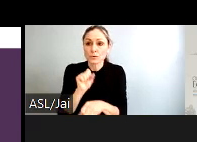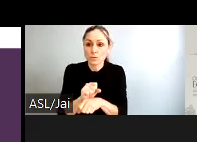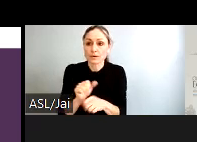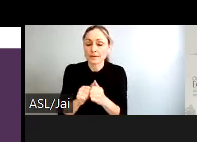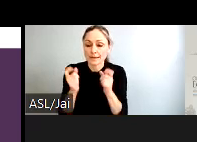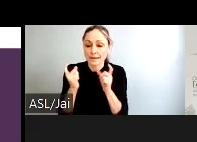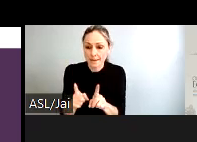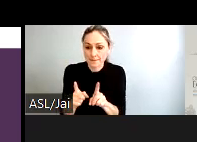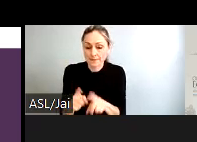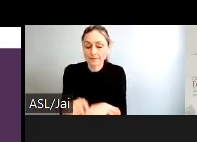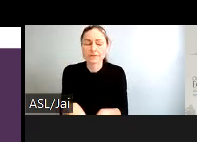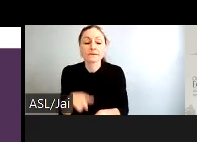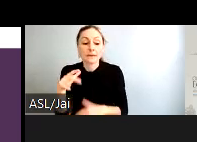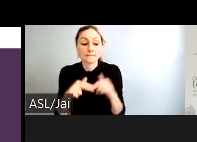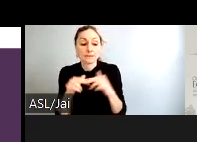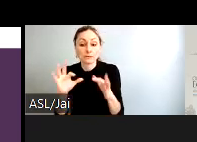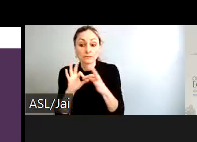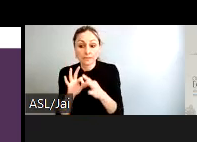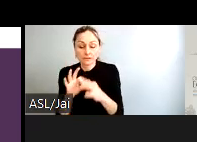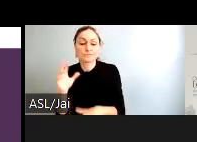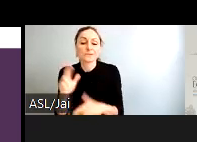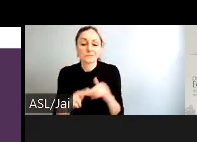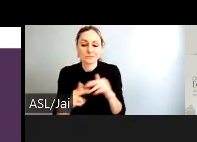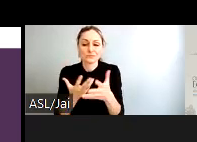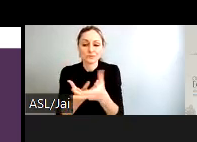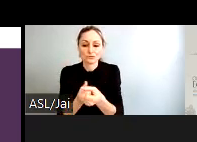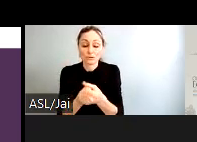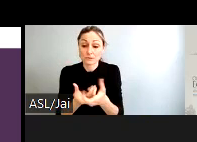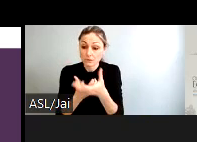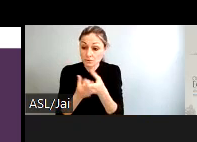Building relationships builds trust. Trust allows for work to happen outside